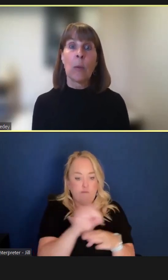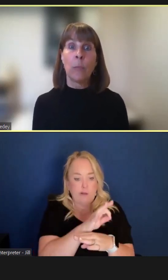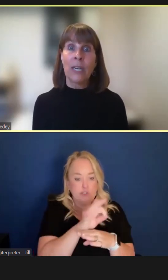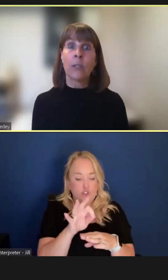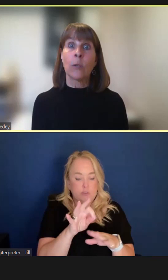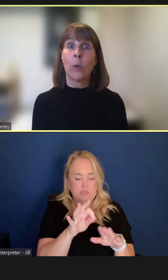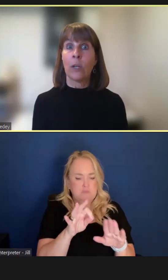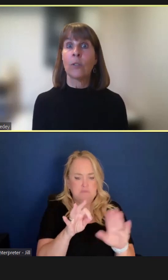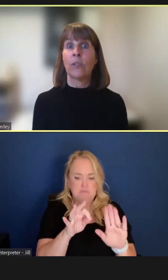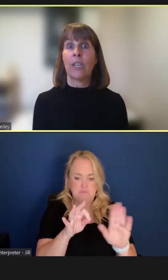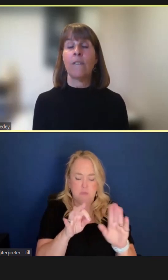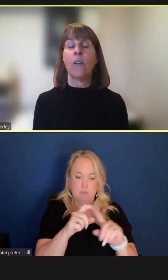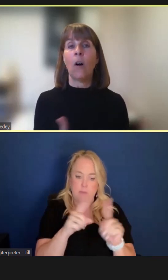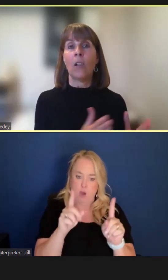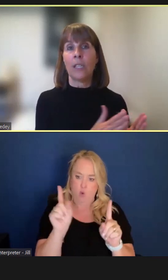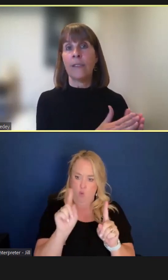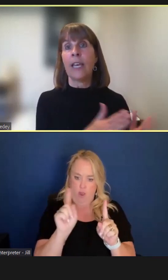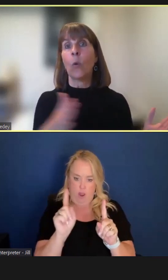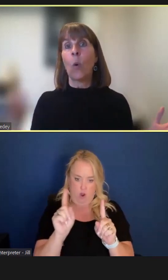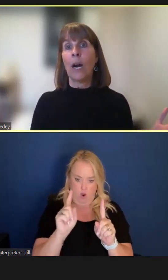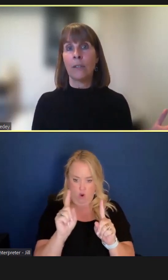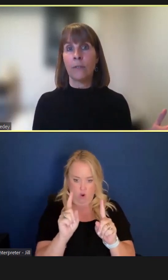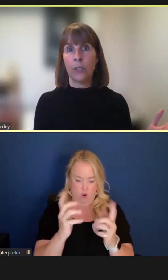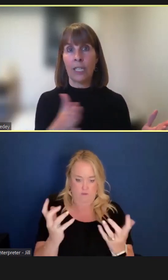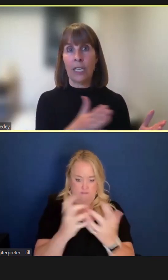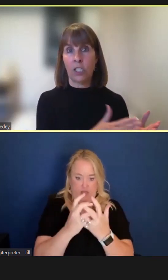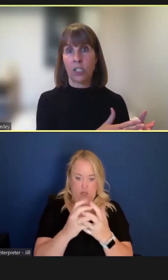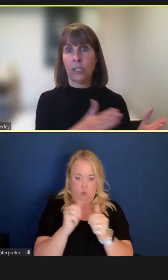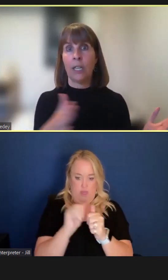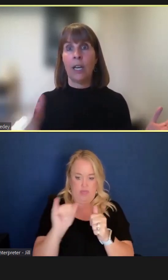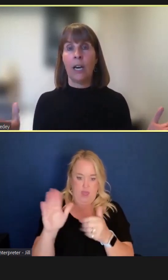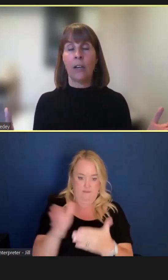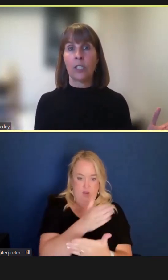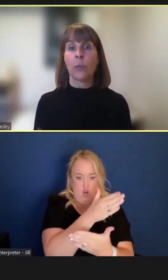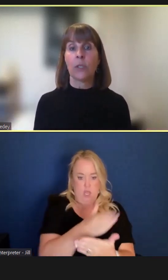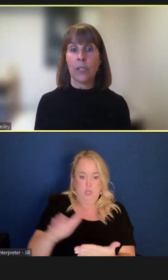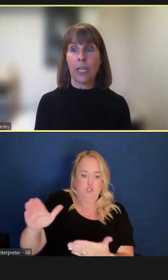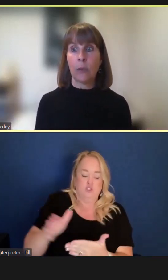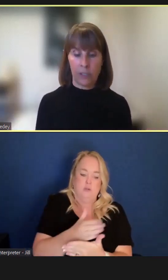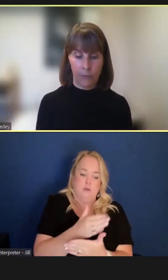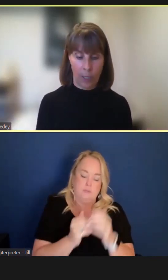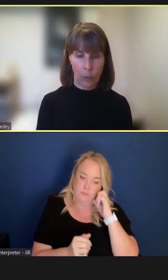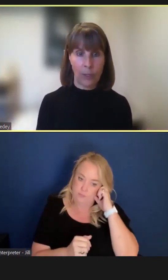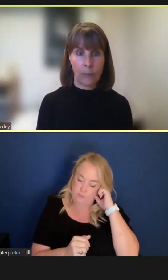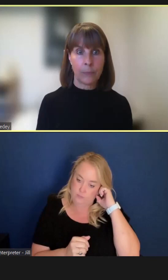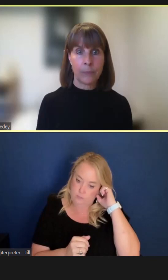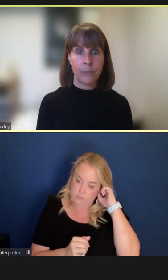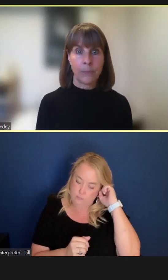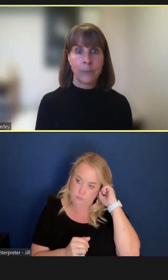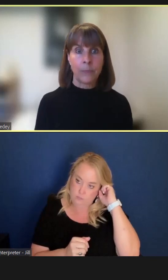but where do they fall in that wide variation of typical language